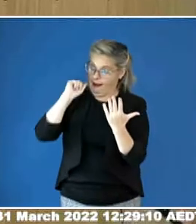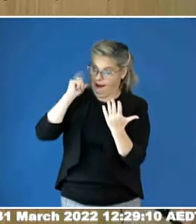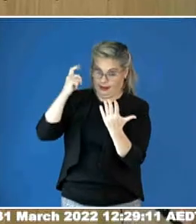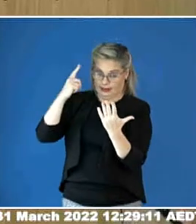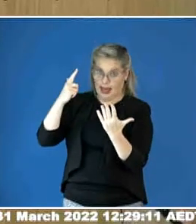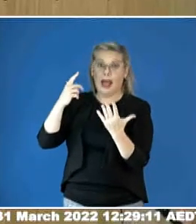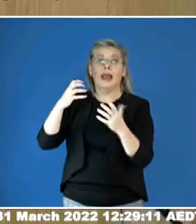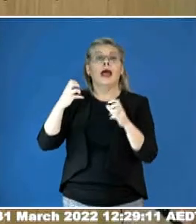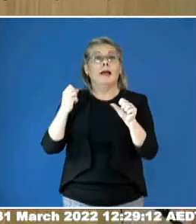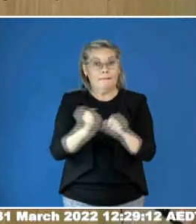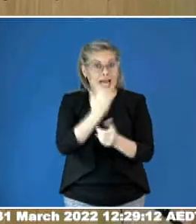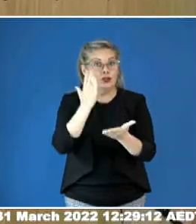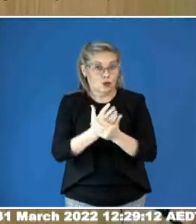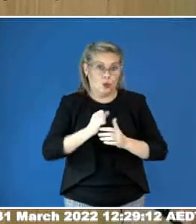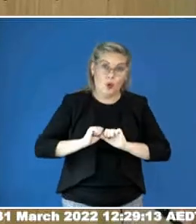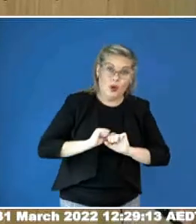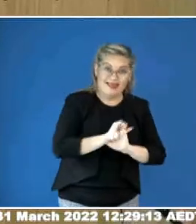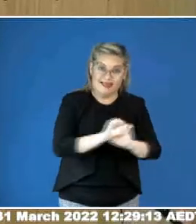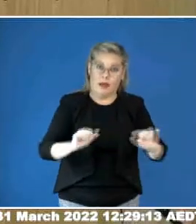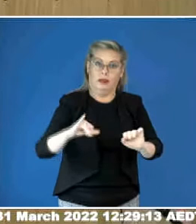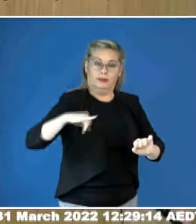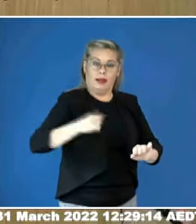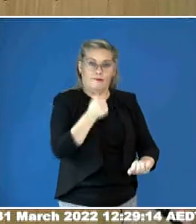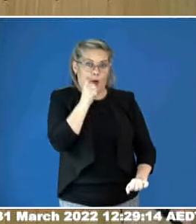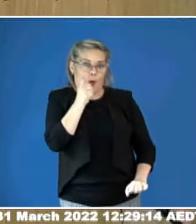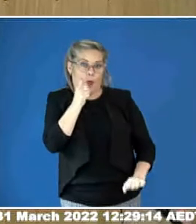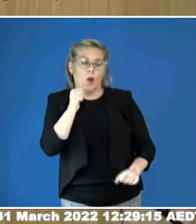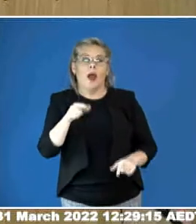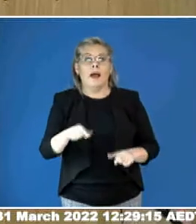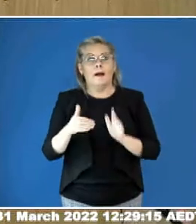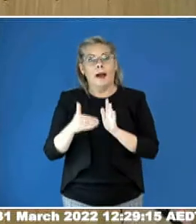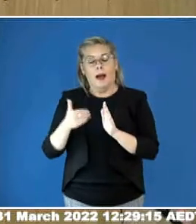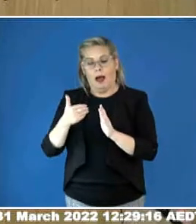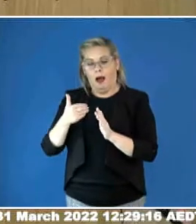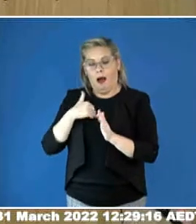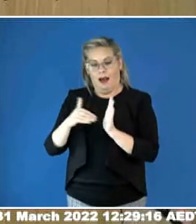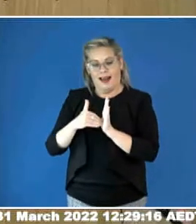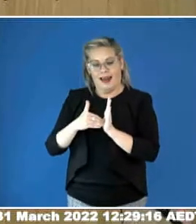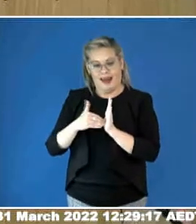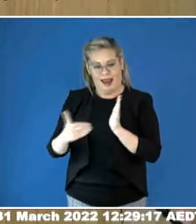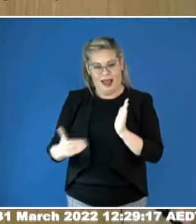And I have learnt that's - when we do have something happen, we will go and review the